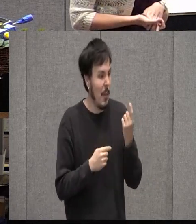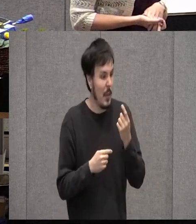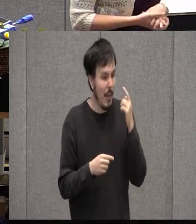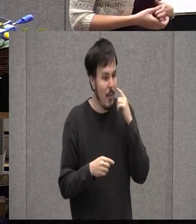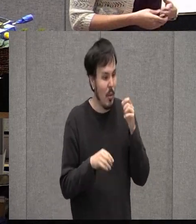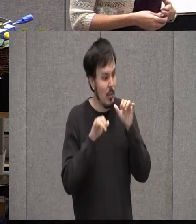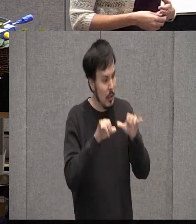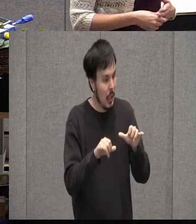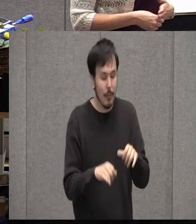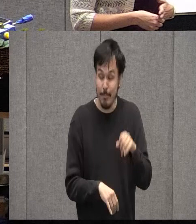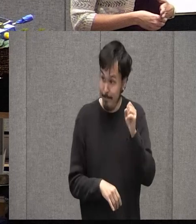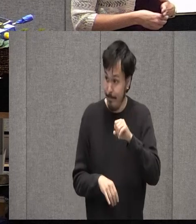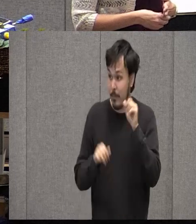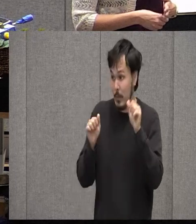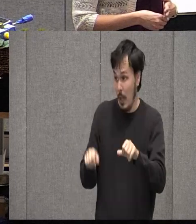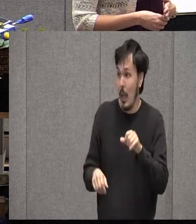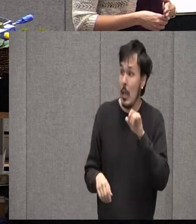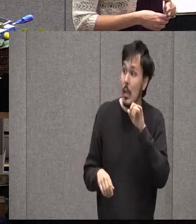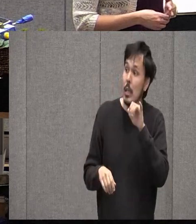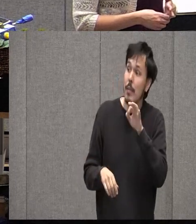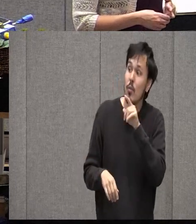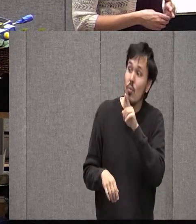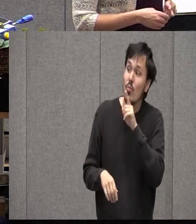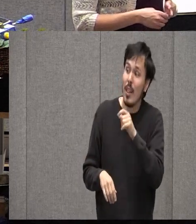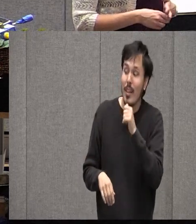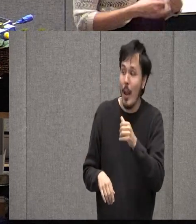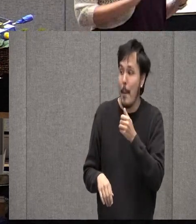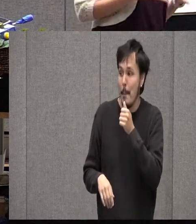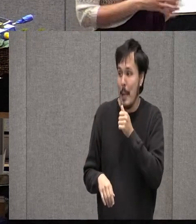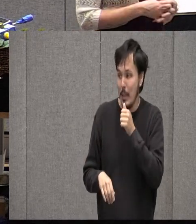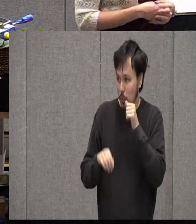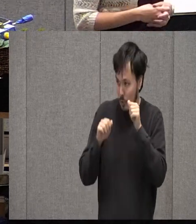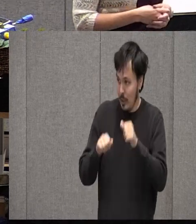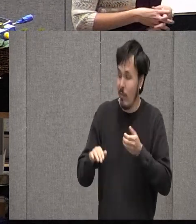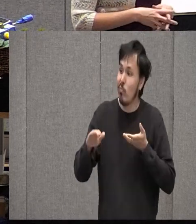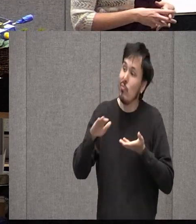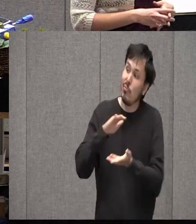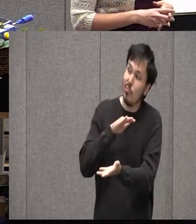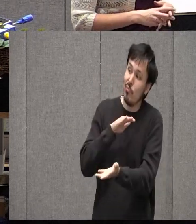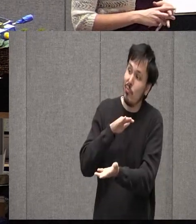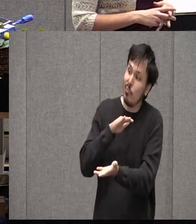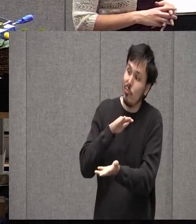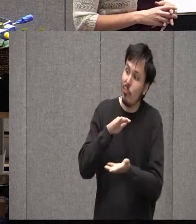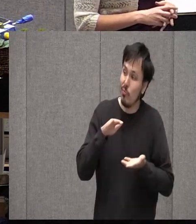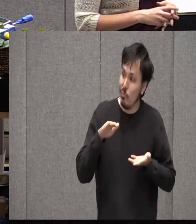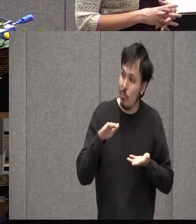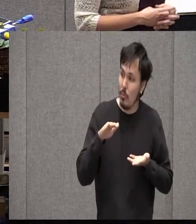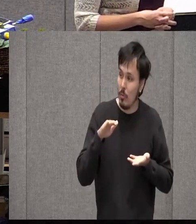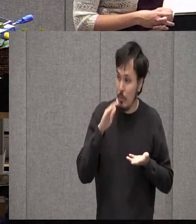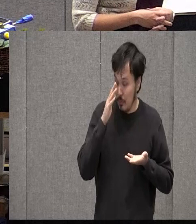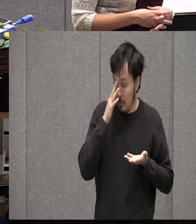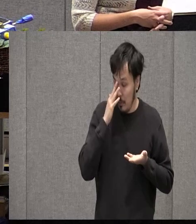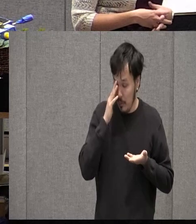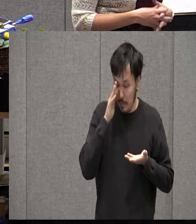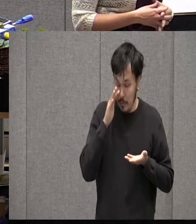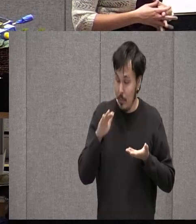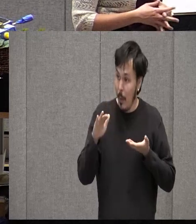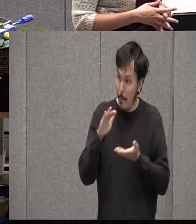You can also bake it if you're really impatient like me. You can put it in the oven on a cookie tray and you can bake the objects, whatever you make,